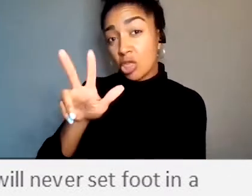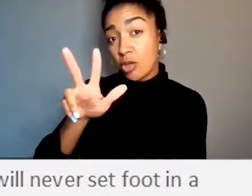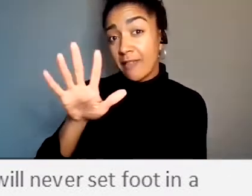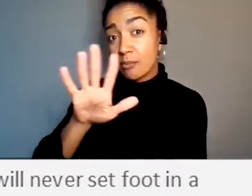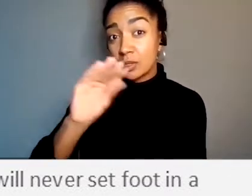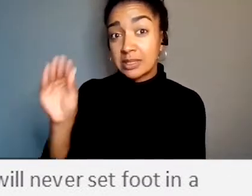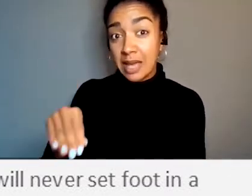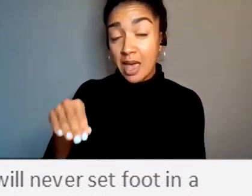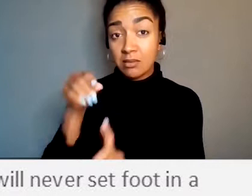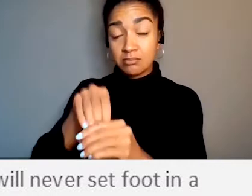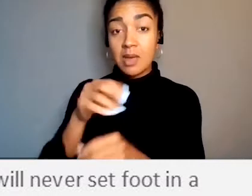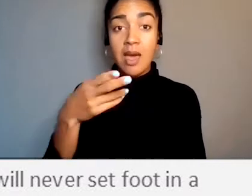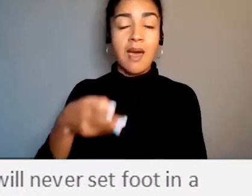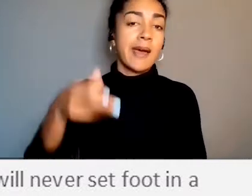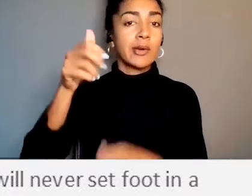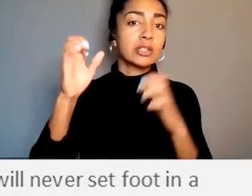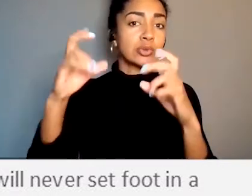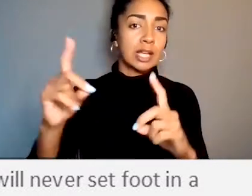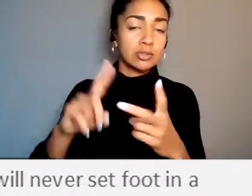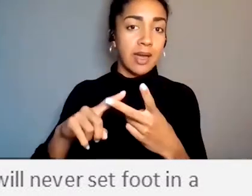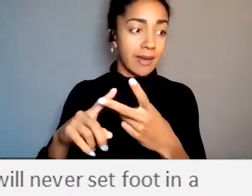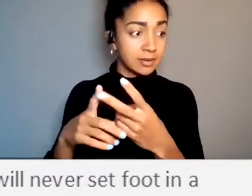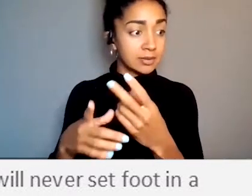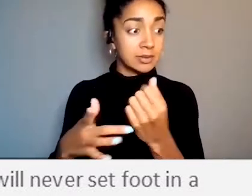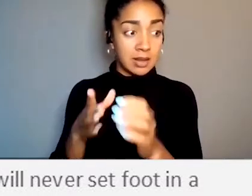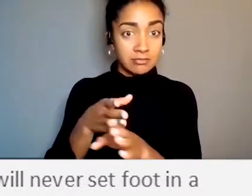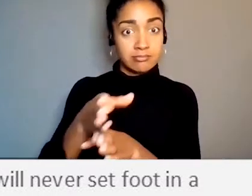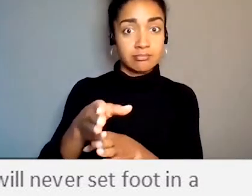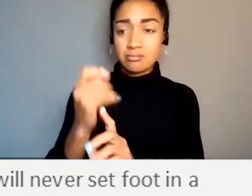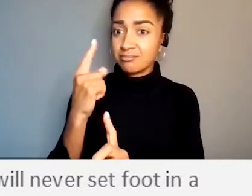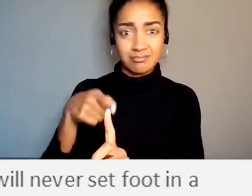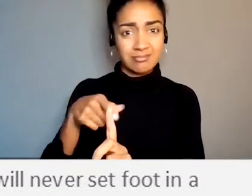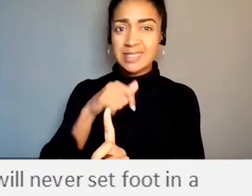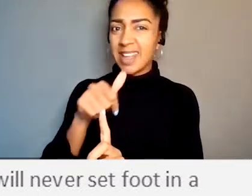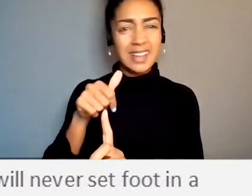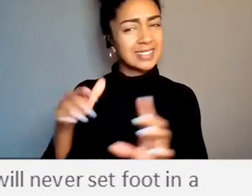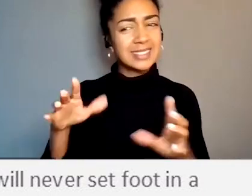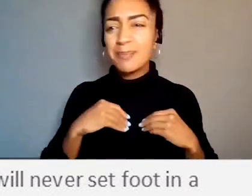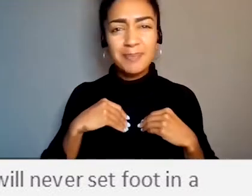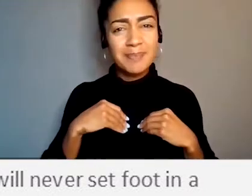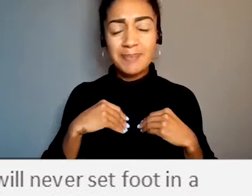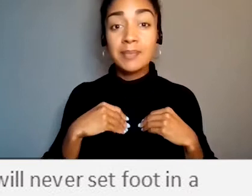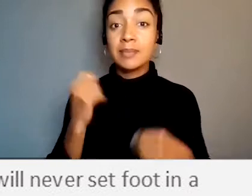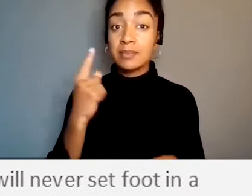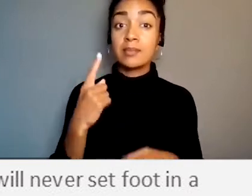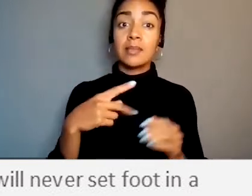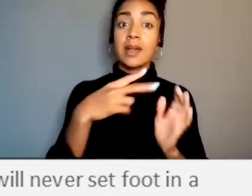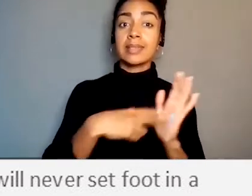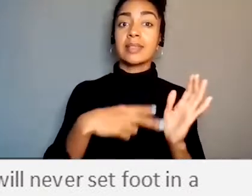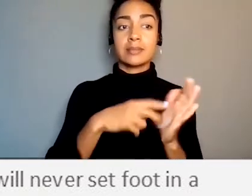This is simply unacceptable. As a literacy practitioner since the 1980s, this, both breaks